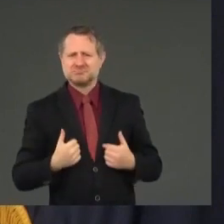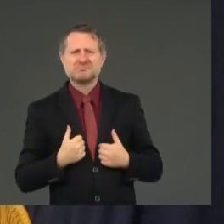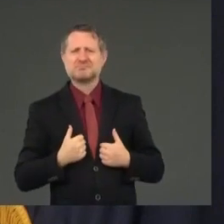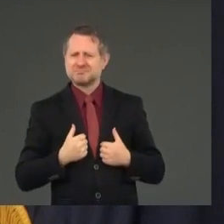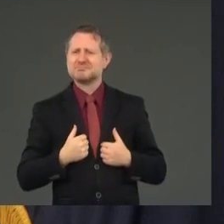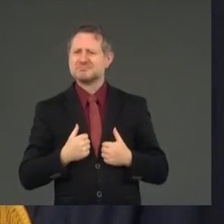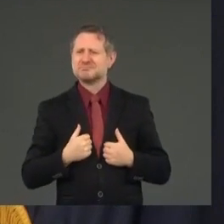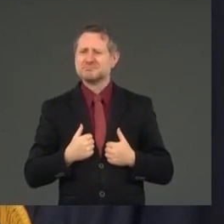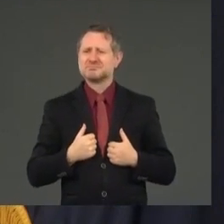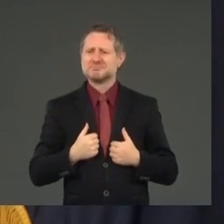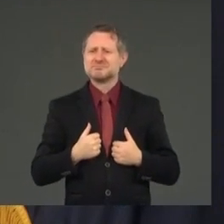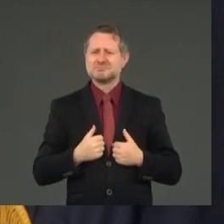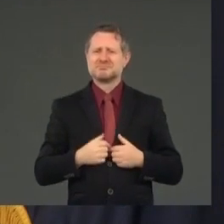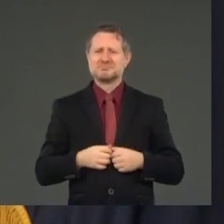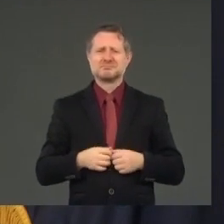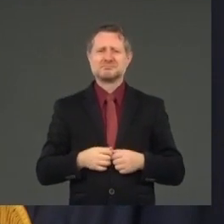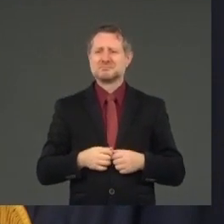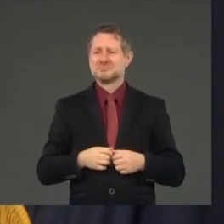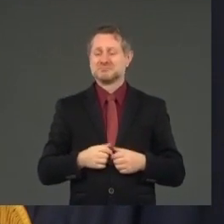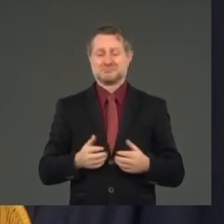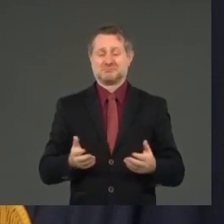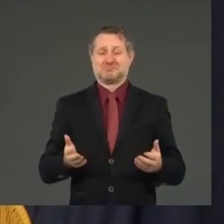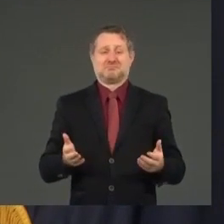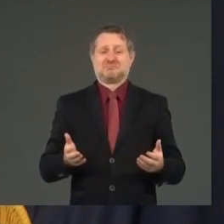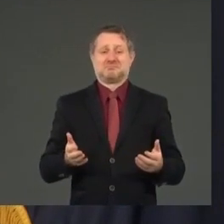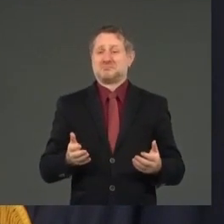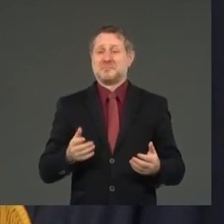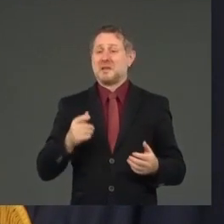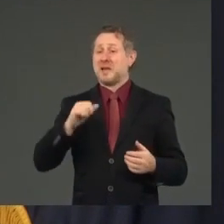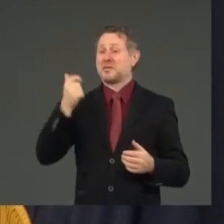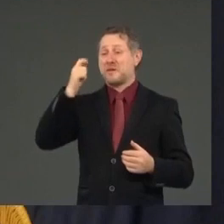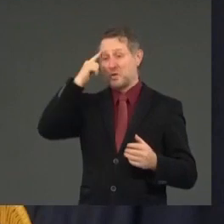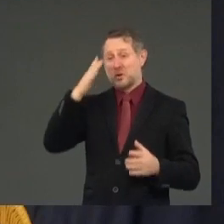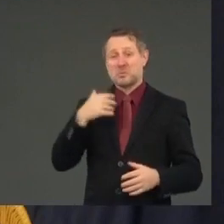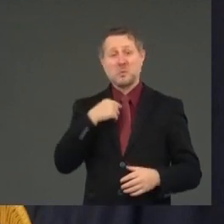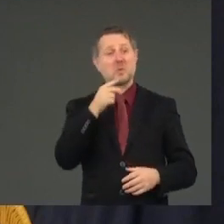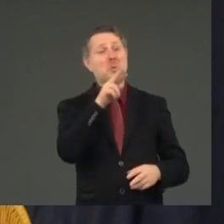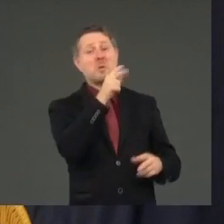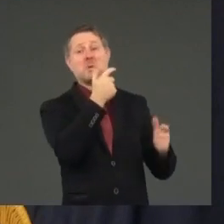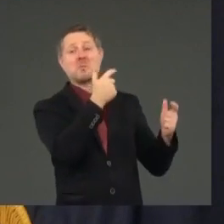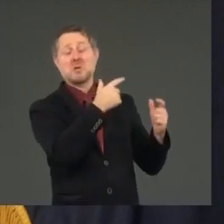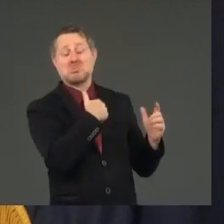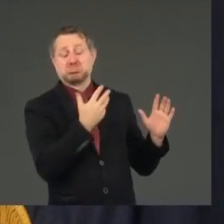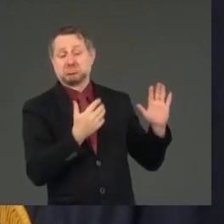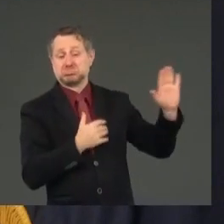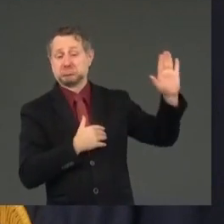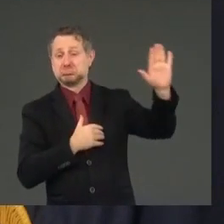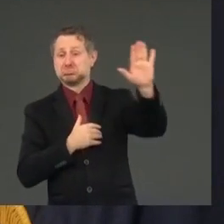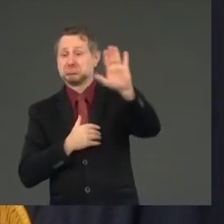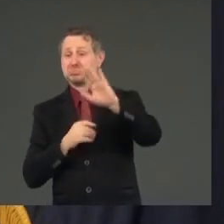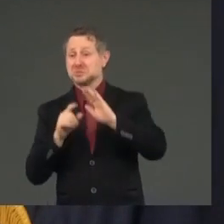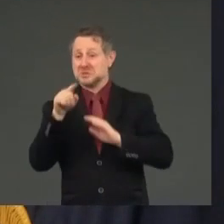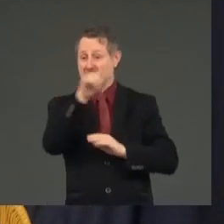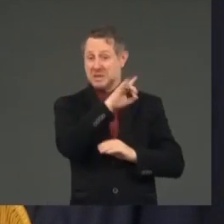FACTS, EVERY DAY. AND I HAVE, EVERY DAY.